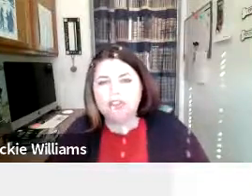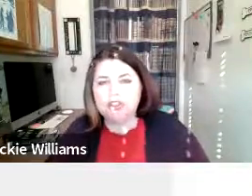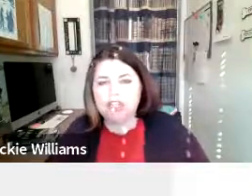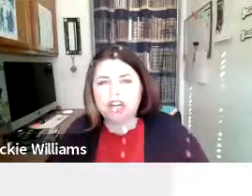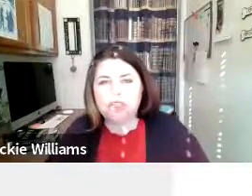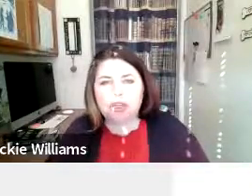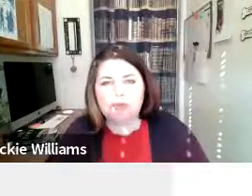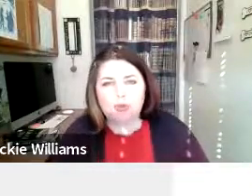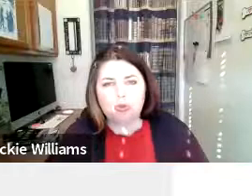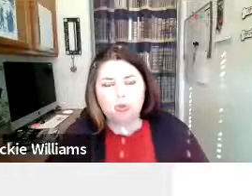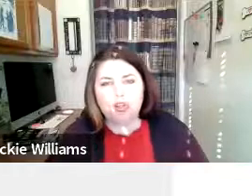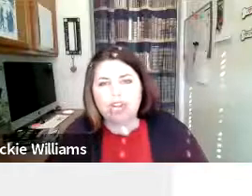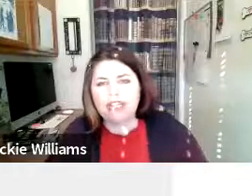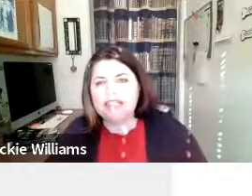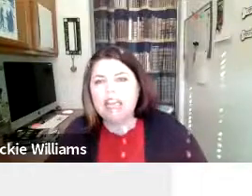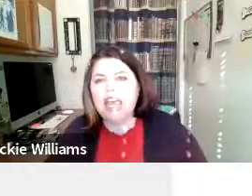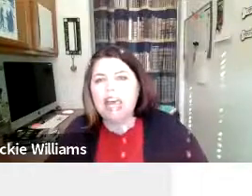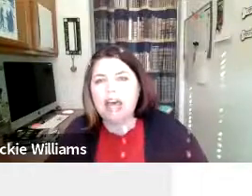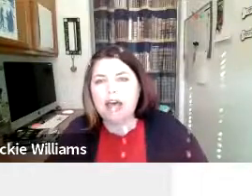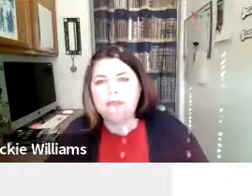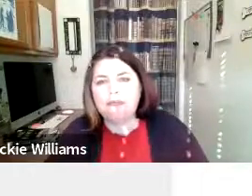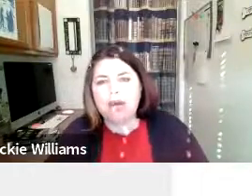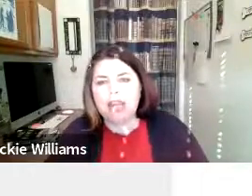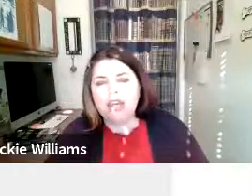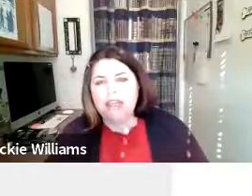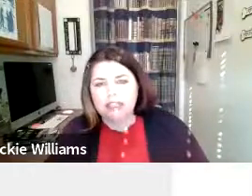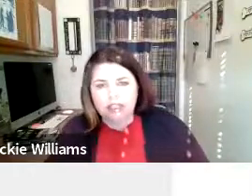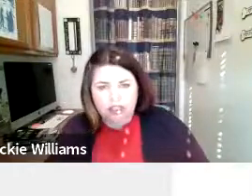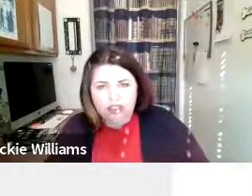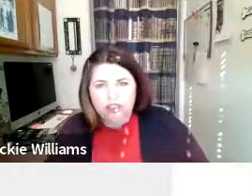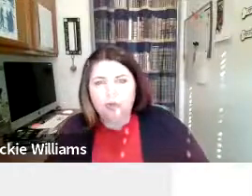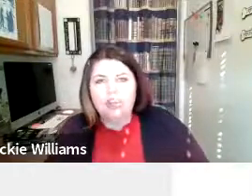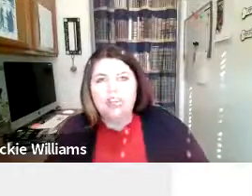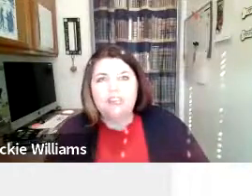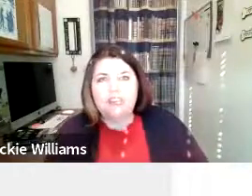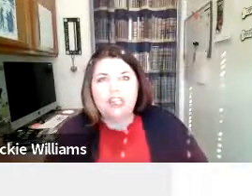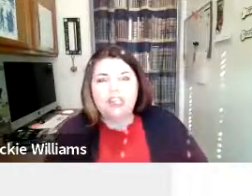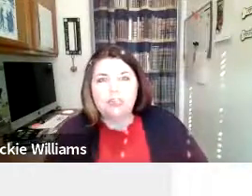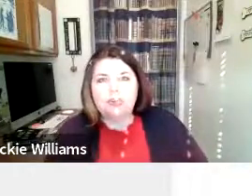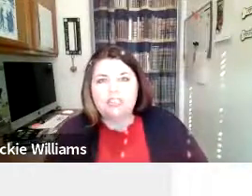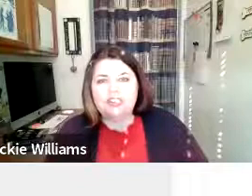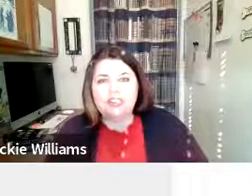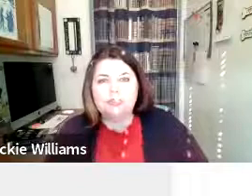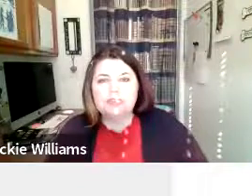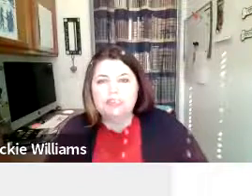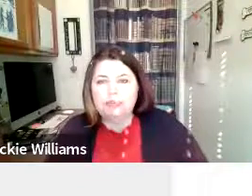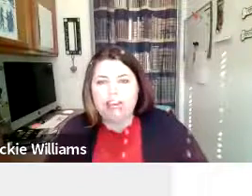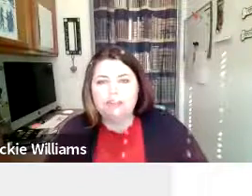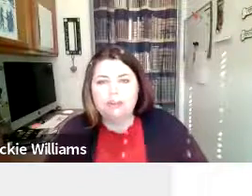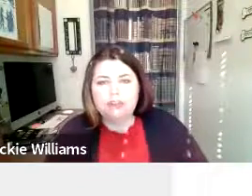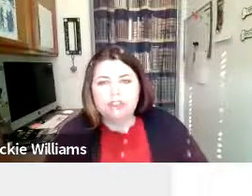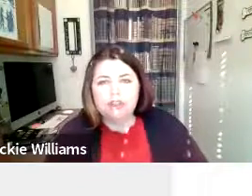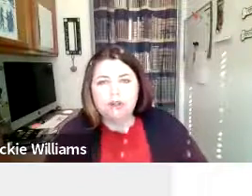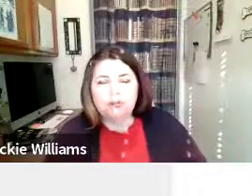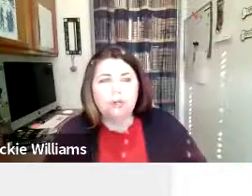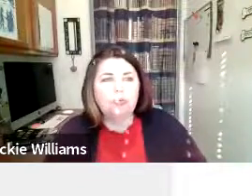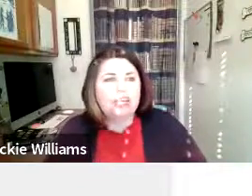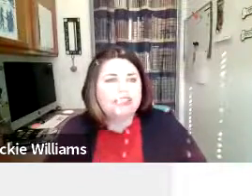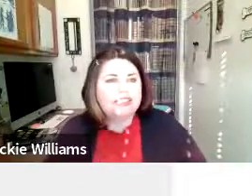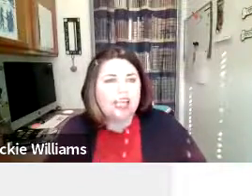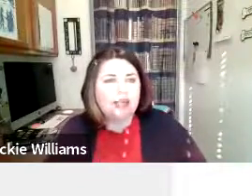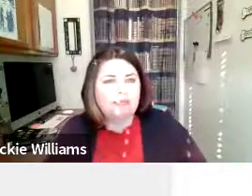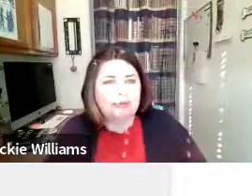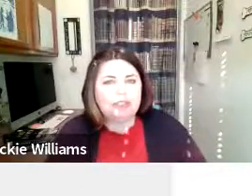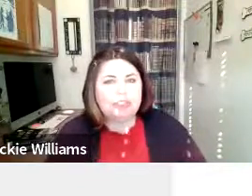future as we move through the grant. But one of the things we received in terms of feedback from the first group was maybe some